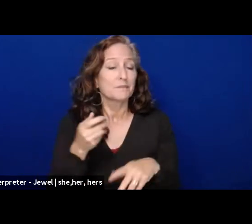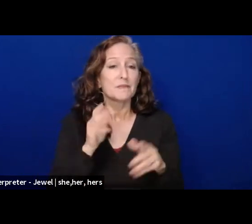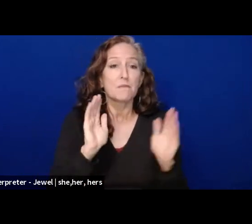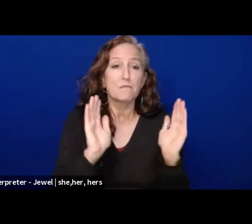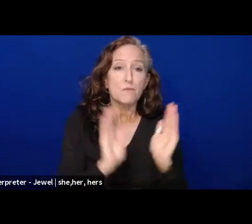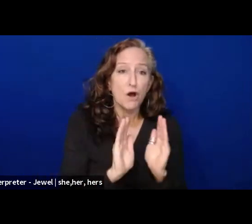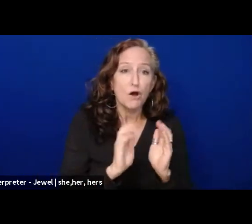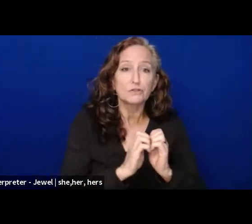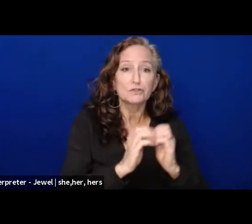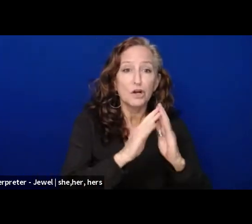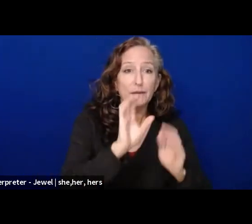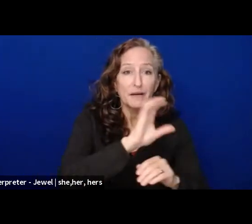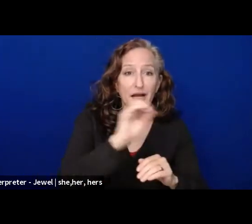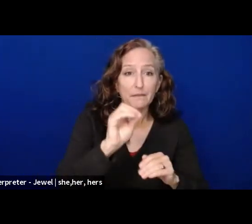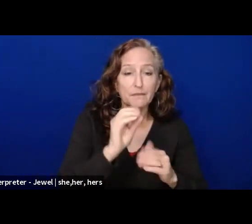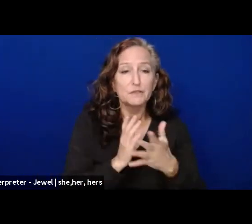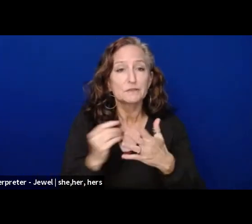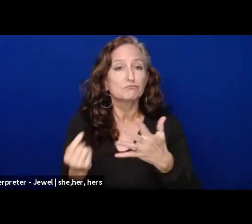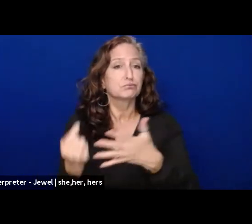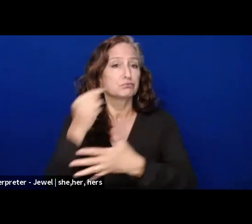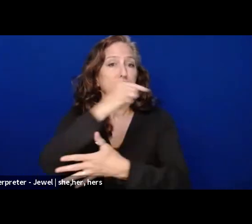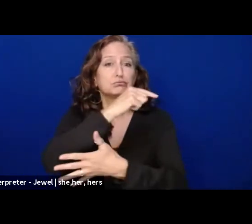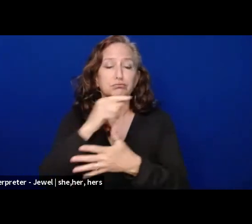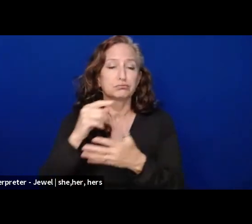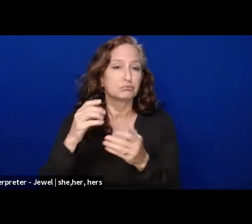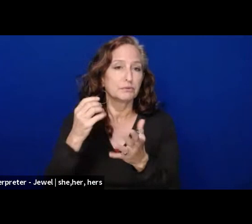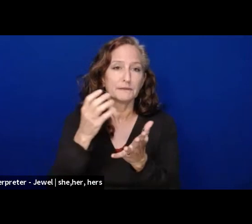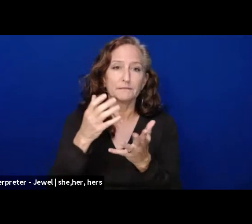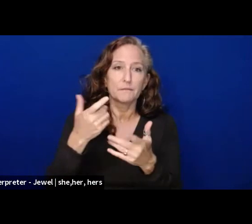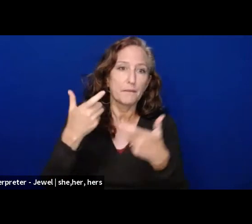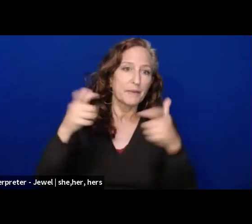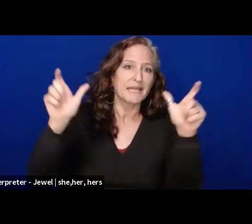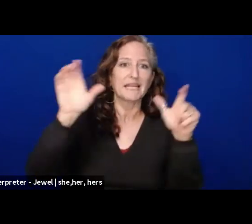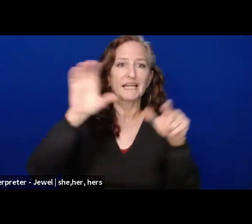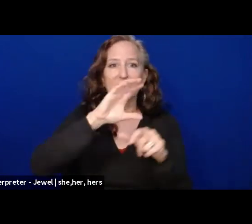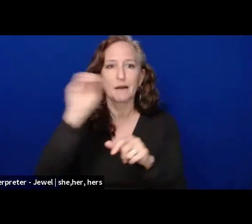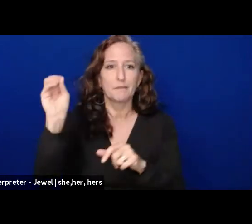all the way through Fortune 500 companies in building diversity, equity, and inclusion and